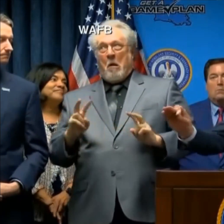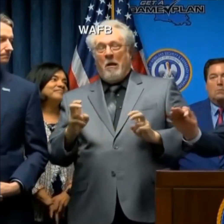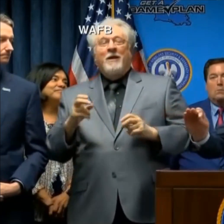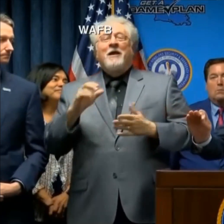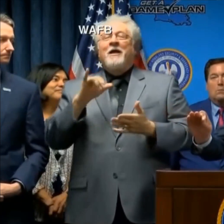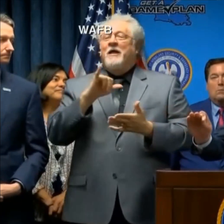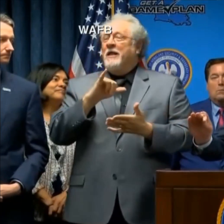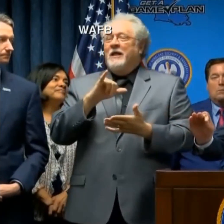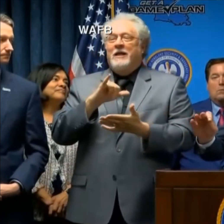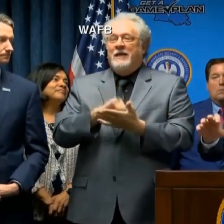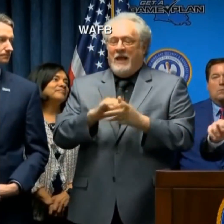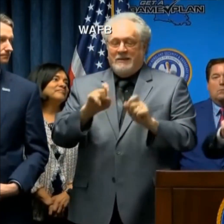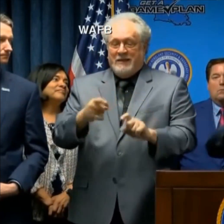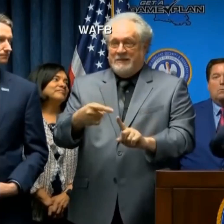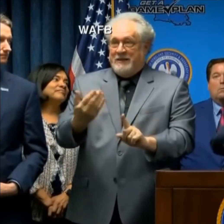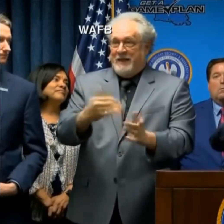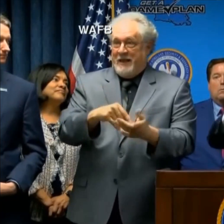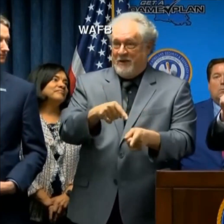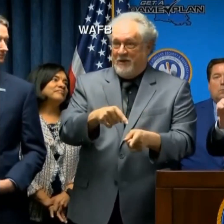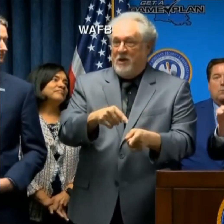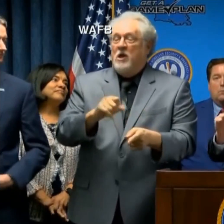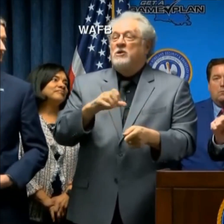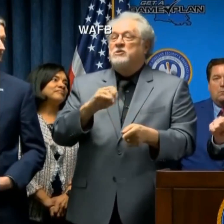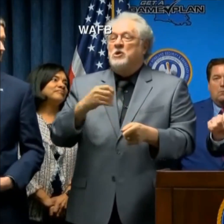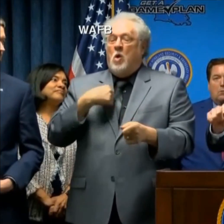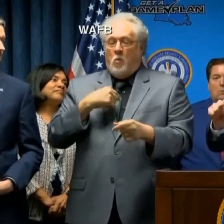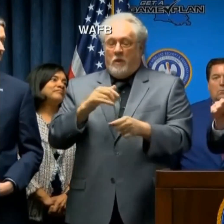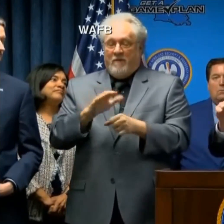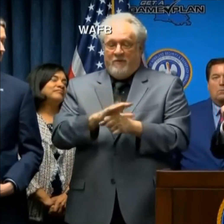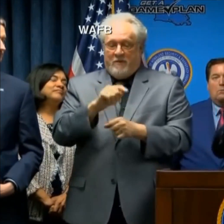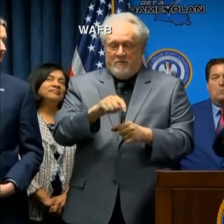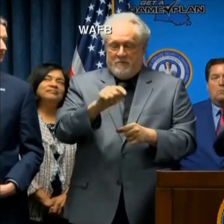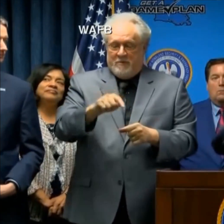cannot be tested again so what we're doing is we're filling those wells with